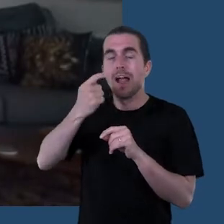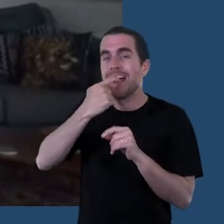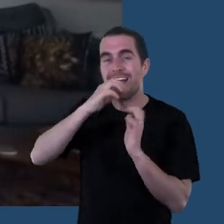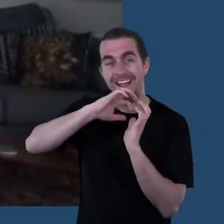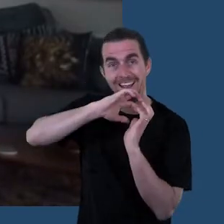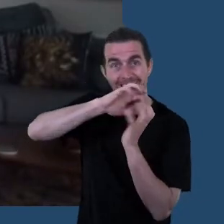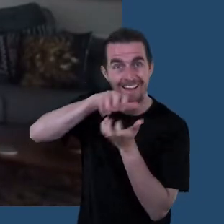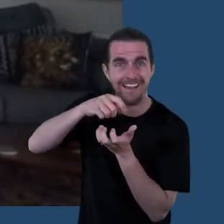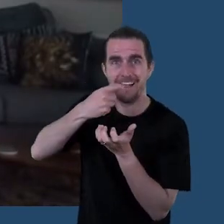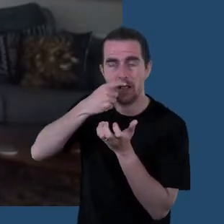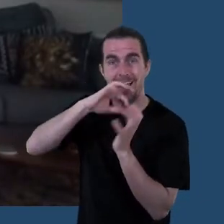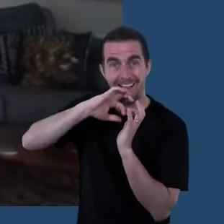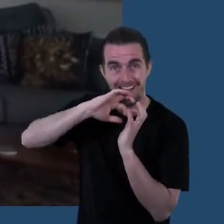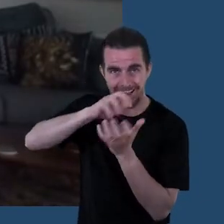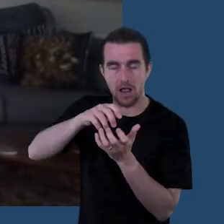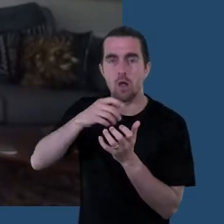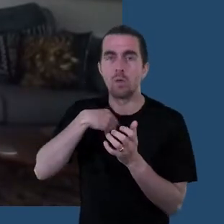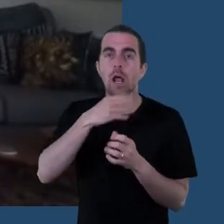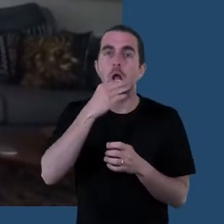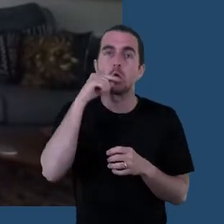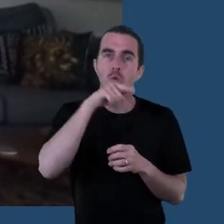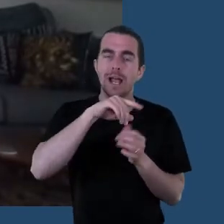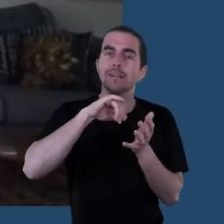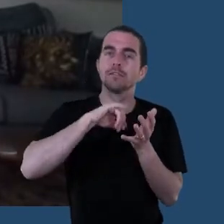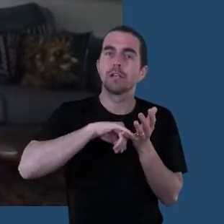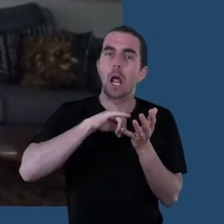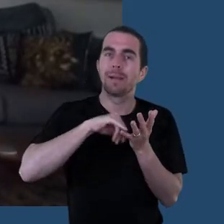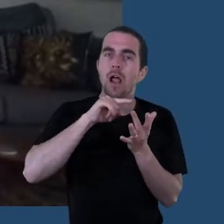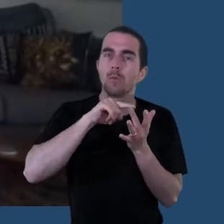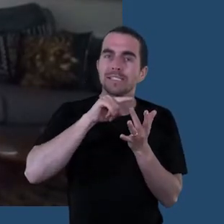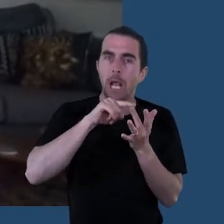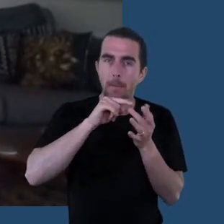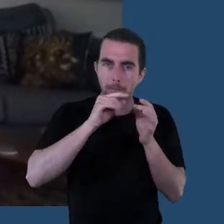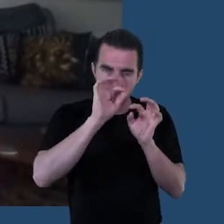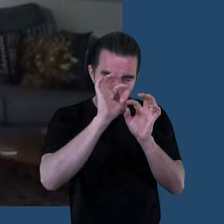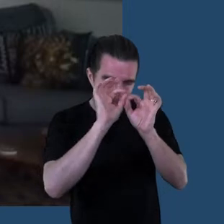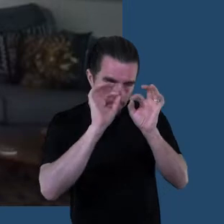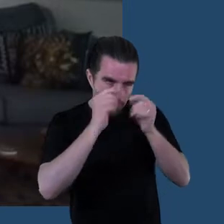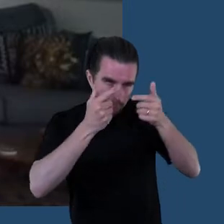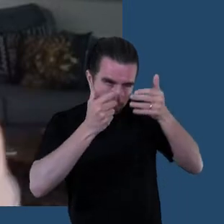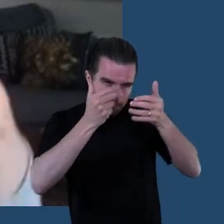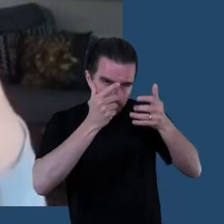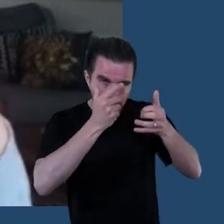and we were able to look at things called stable isotopes. I mentioned these before,